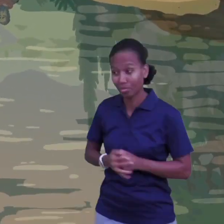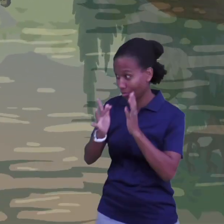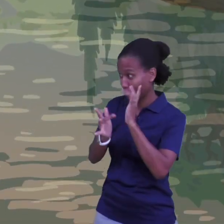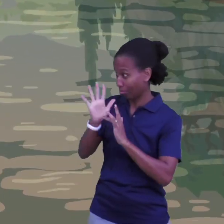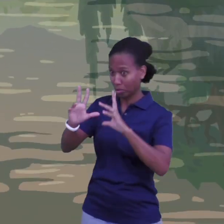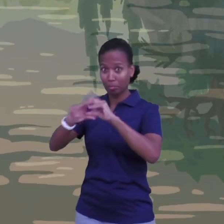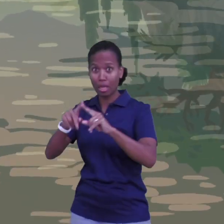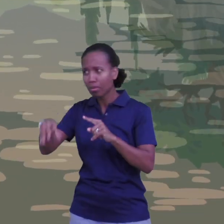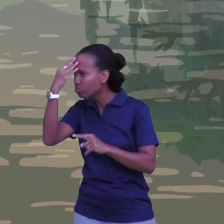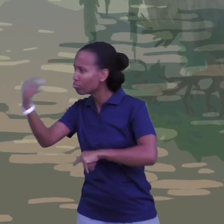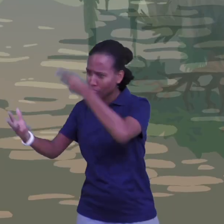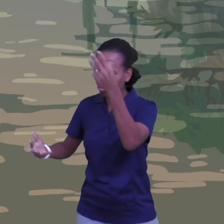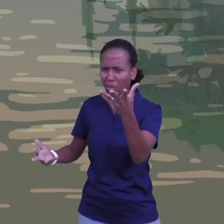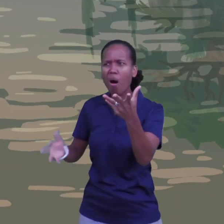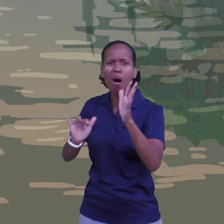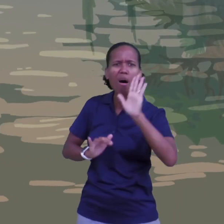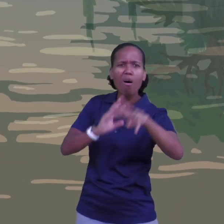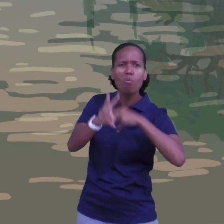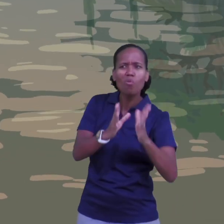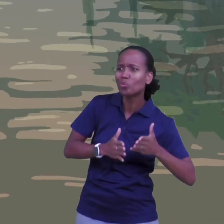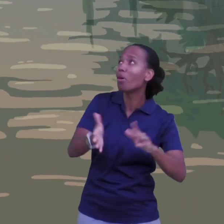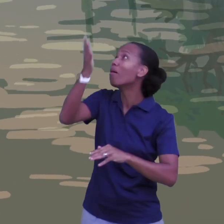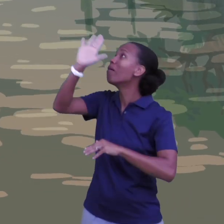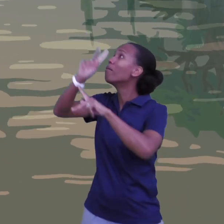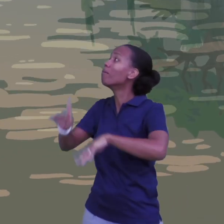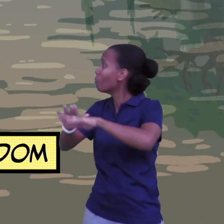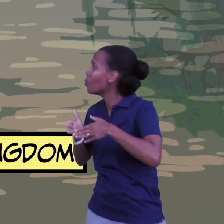Tim: Jesus also told parables about the upside-down values of God’s Kingdom,